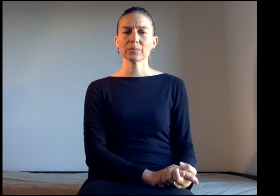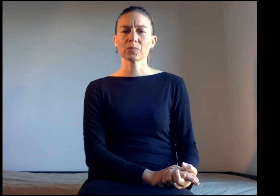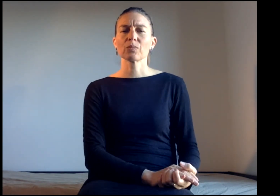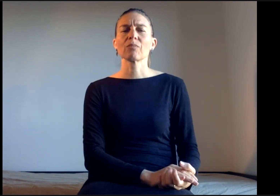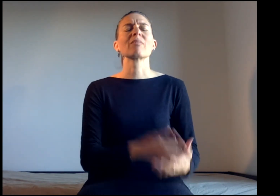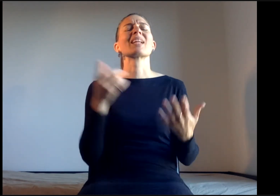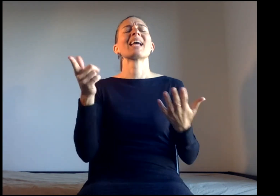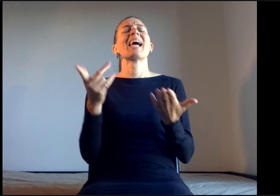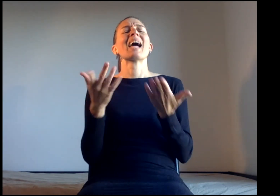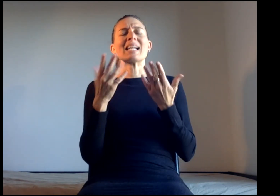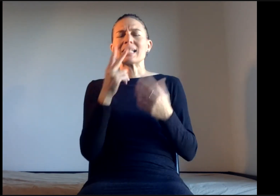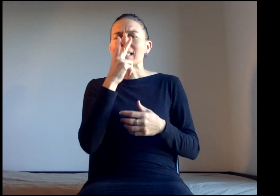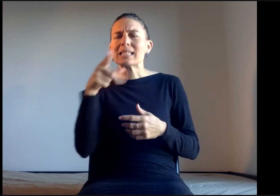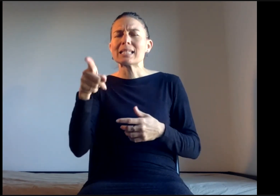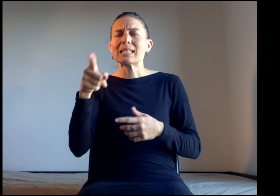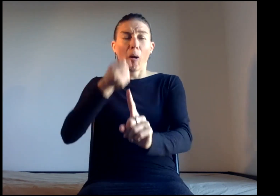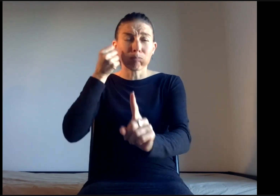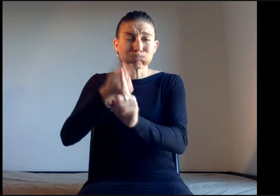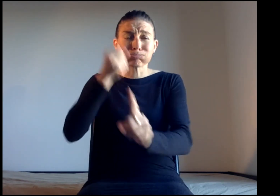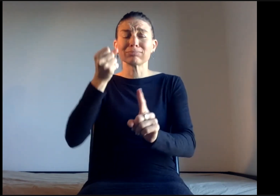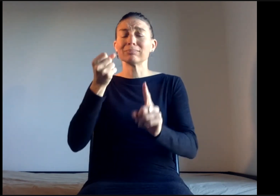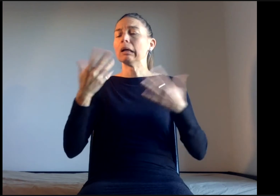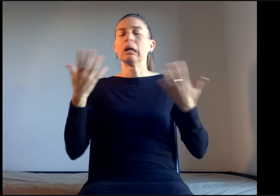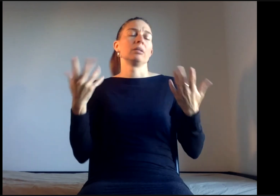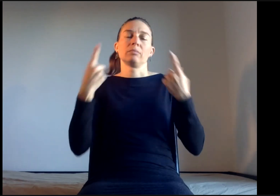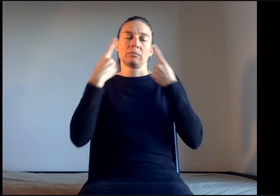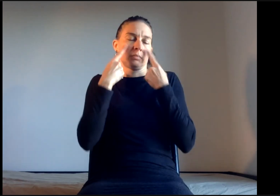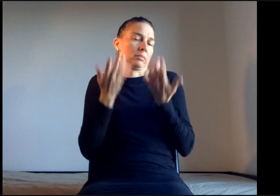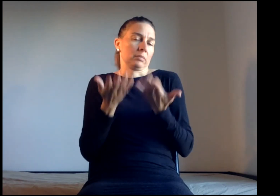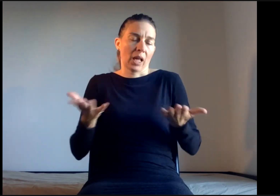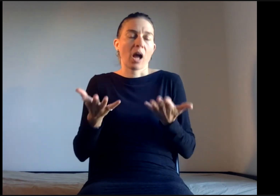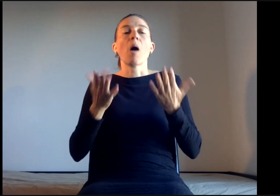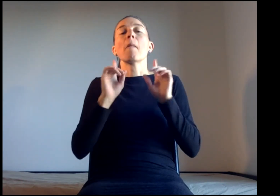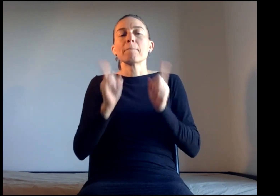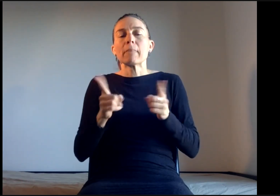DPOs have had to cancel many actions projects and events